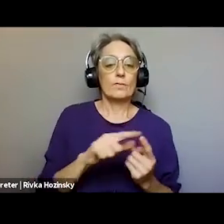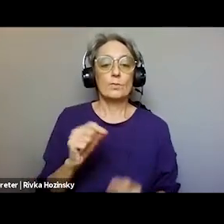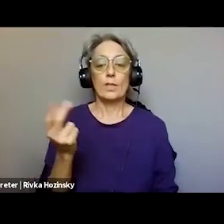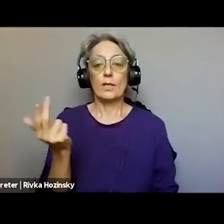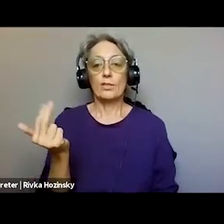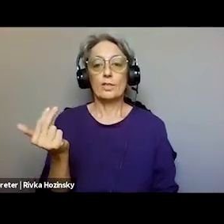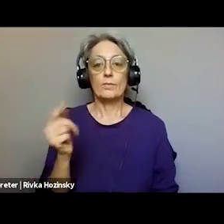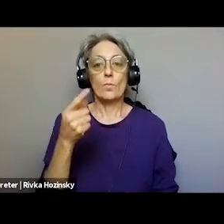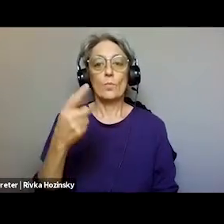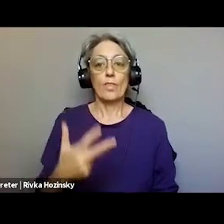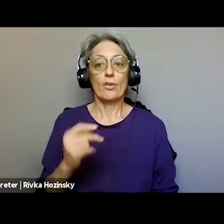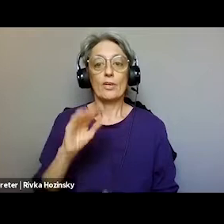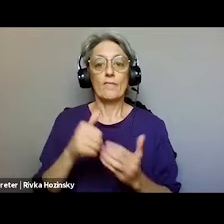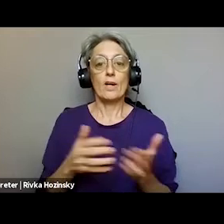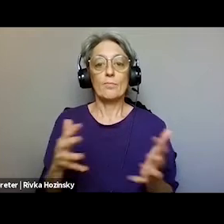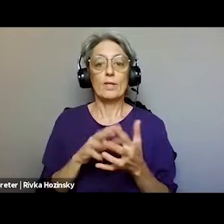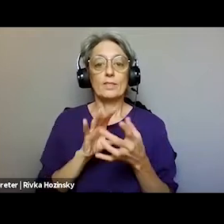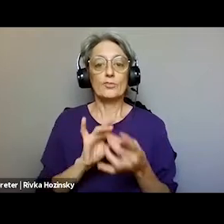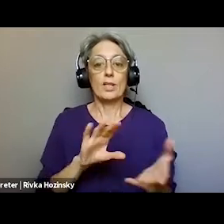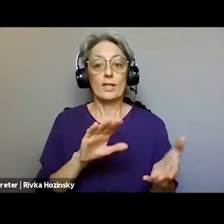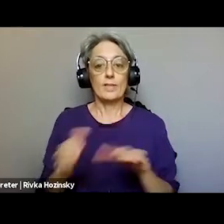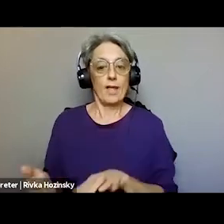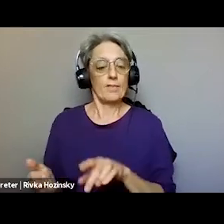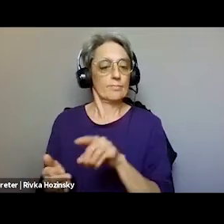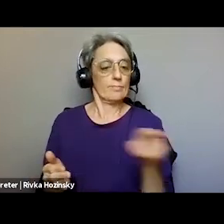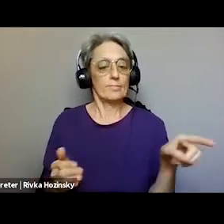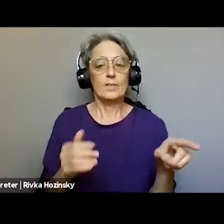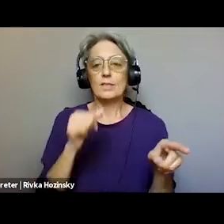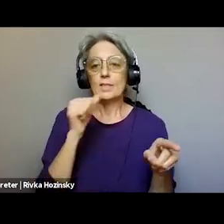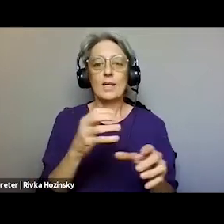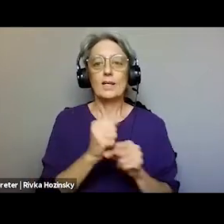pregnancy-related deaths were among those who did not receive prenatal care or who did not initiate